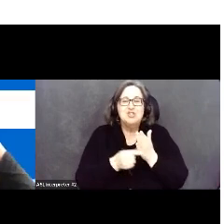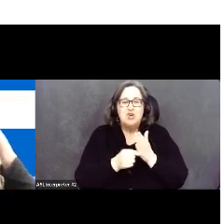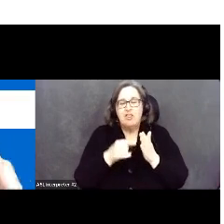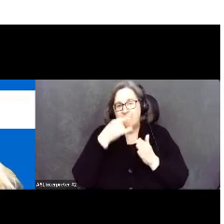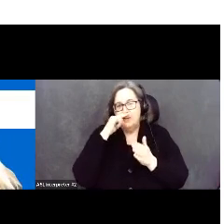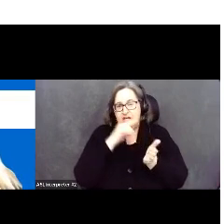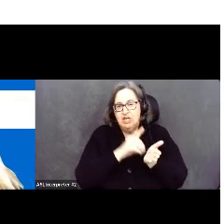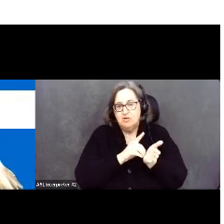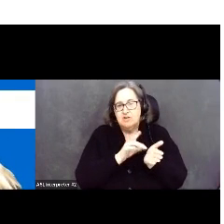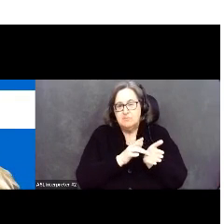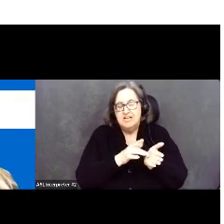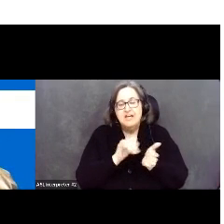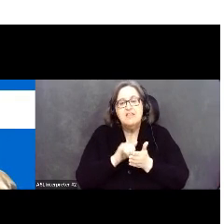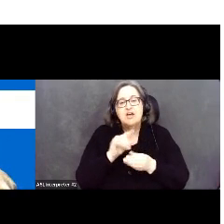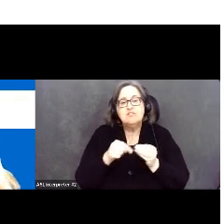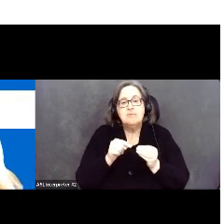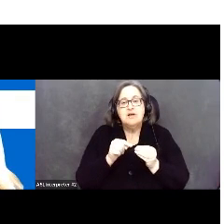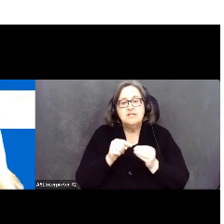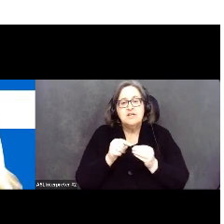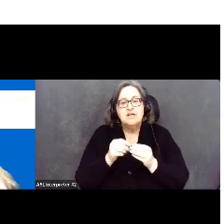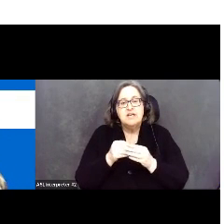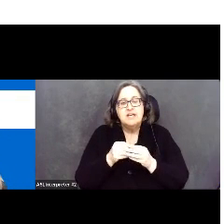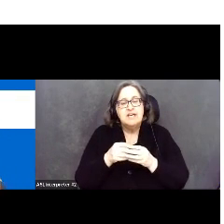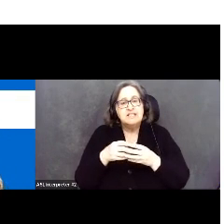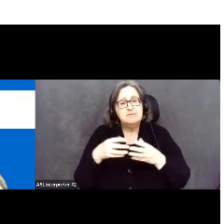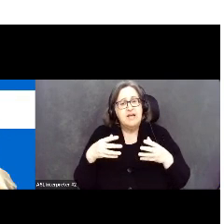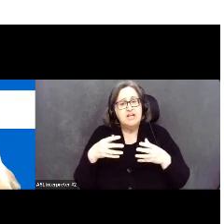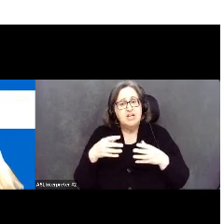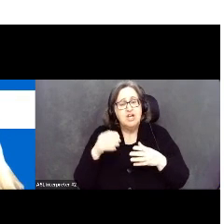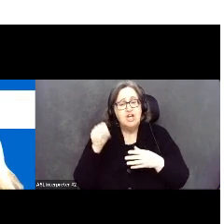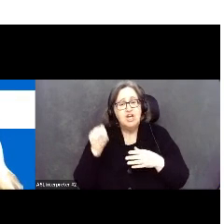that was called, "expanding concussion laws, Not Necessary For Return to Learning".